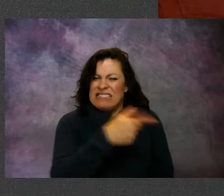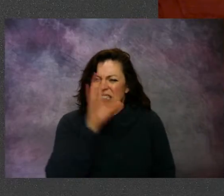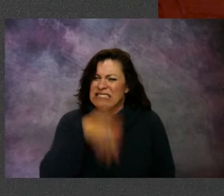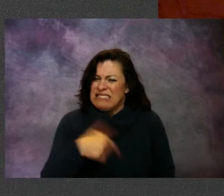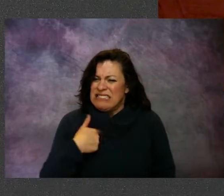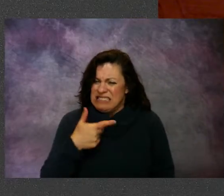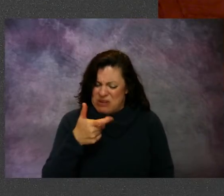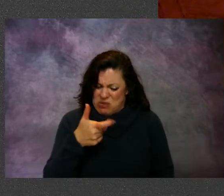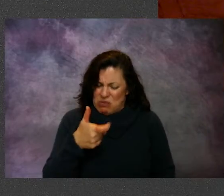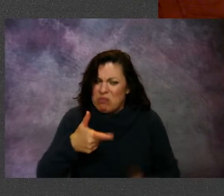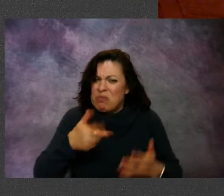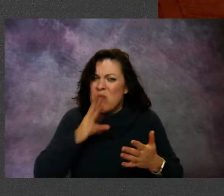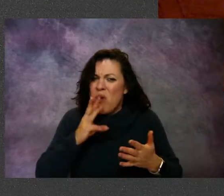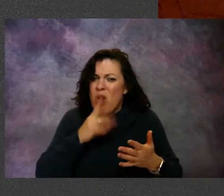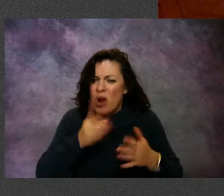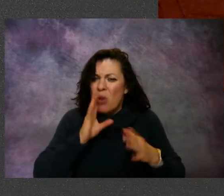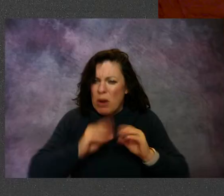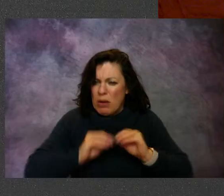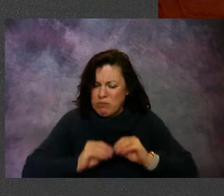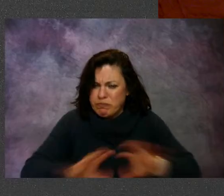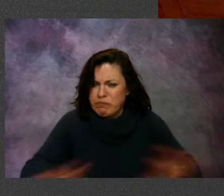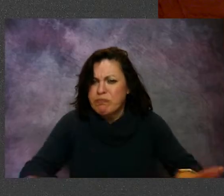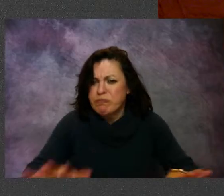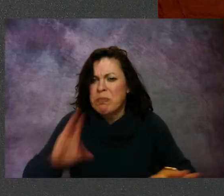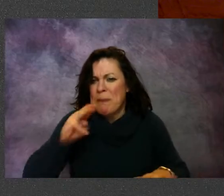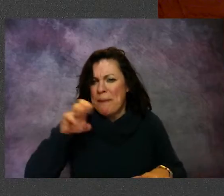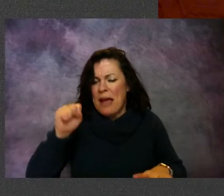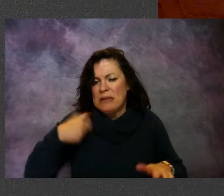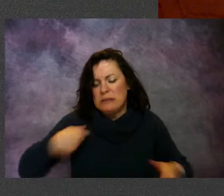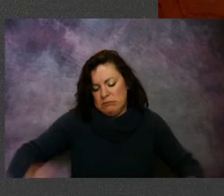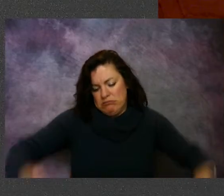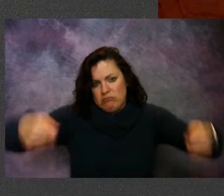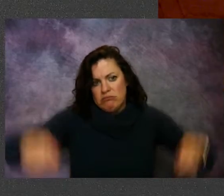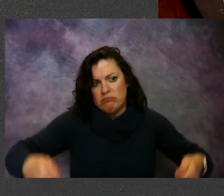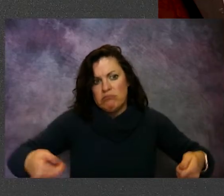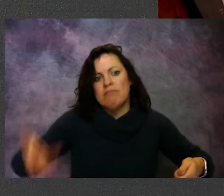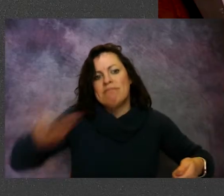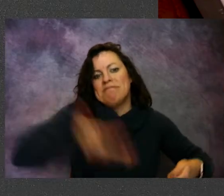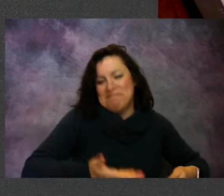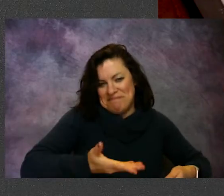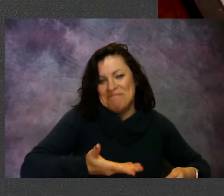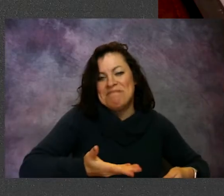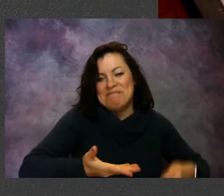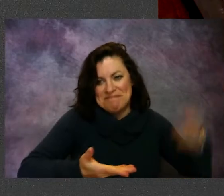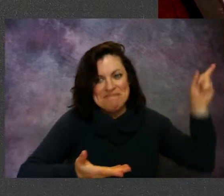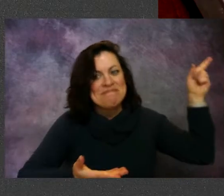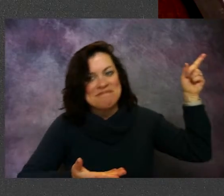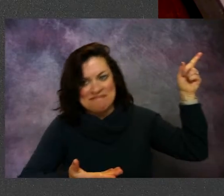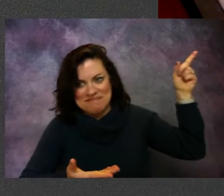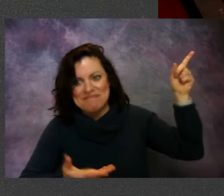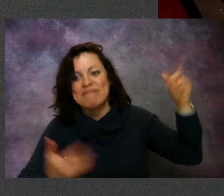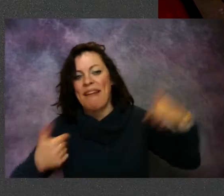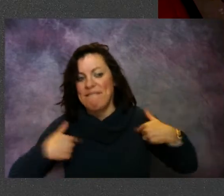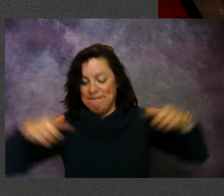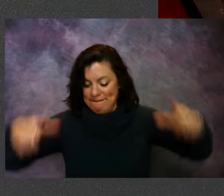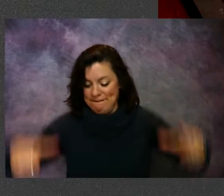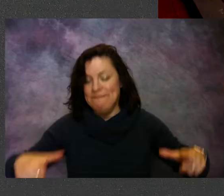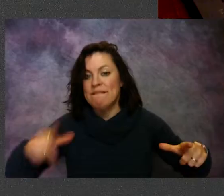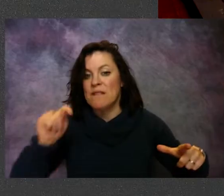and then we will see what happens to our coffee filter. Okay, so I have my tray and my coffee filter